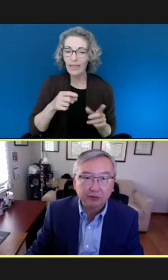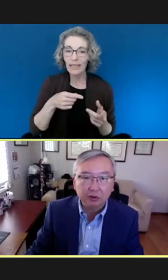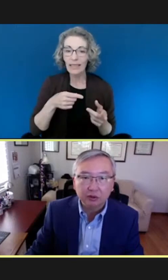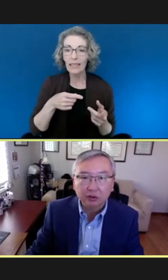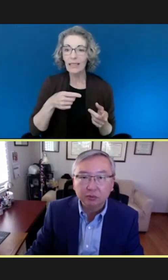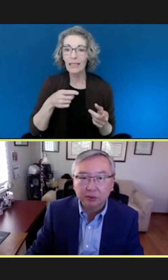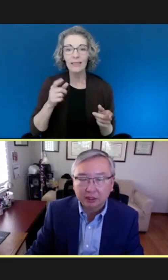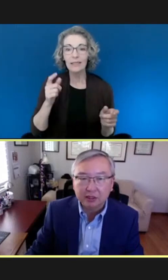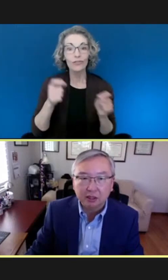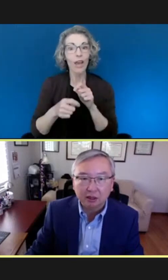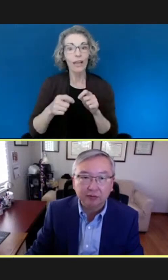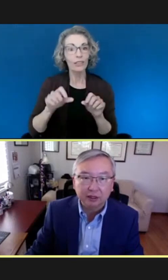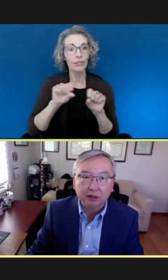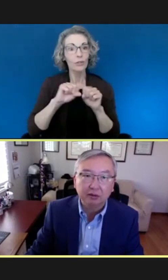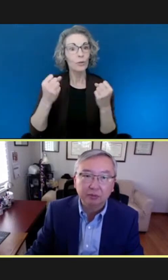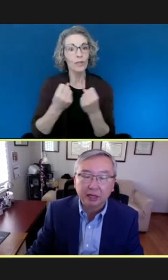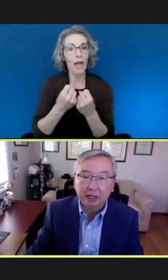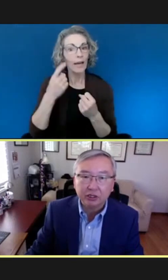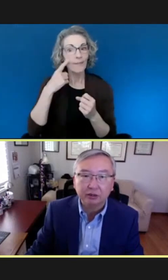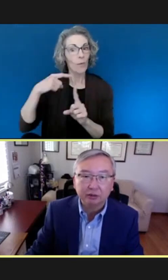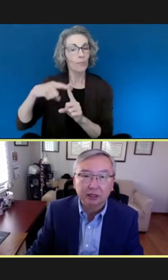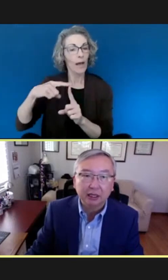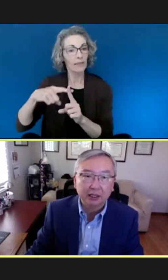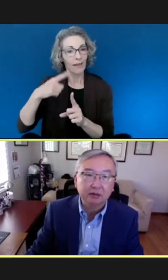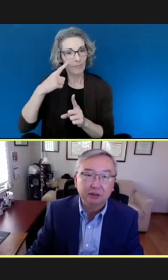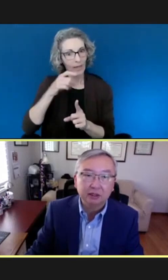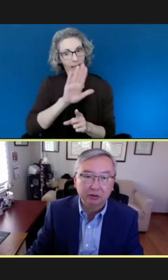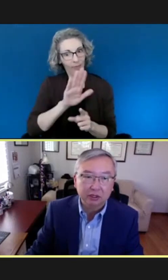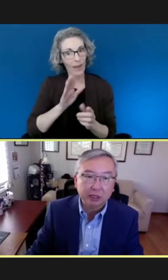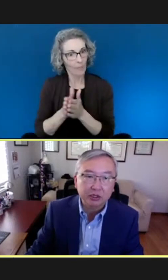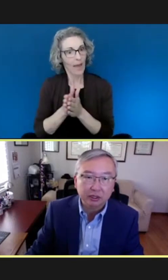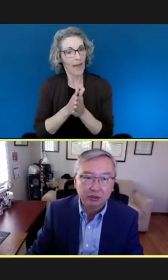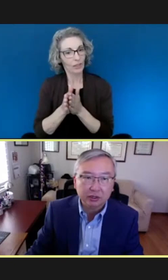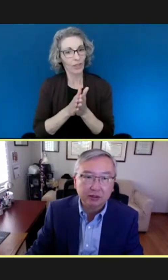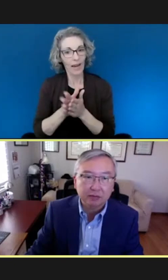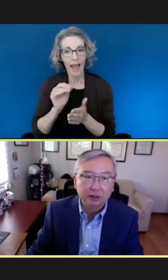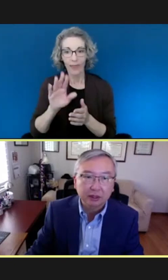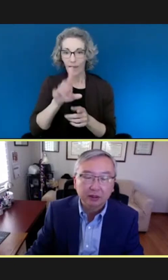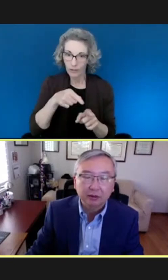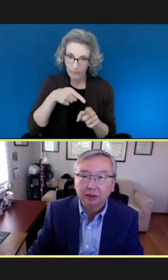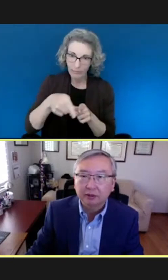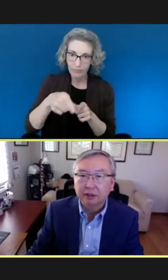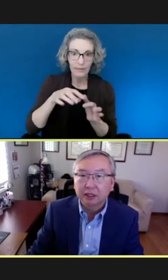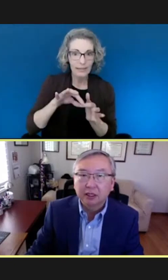the good because of their passion and their special interests.